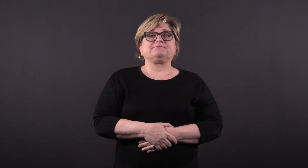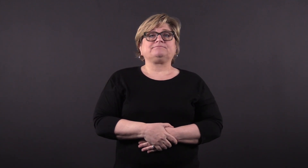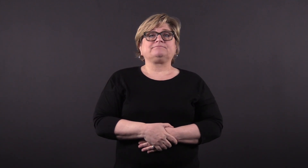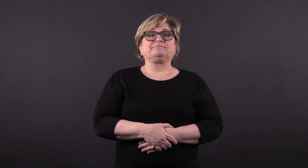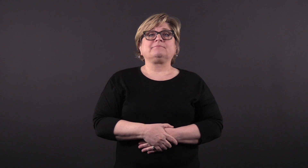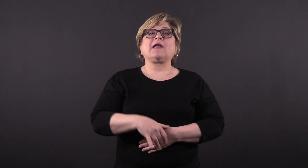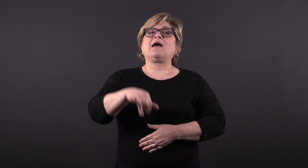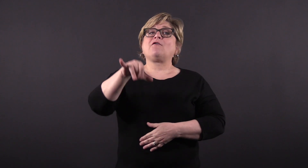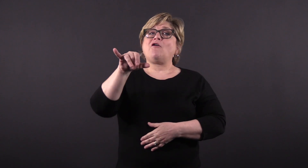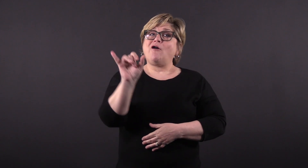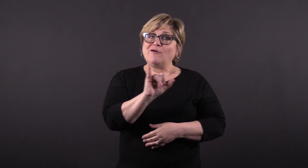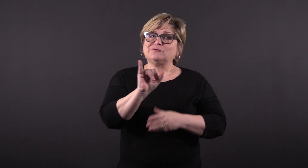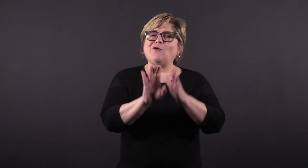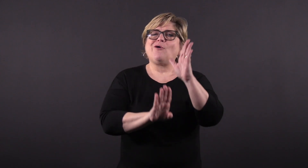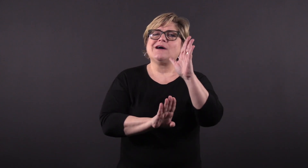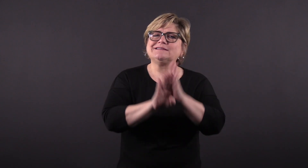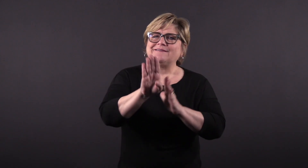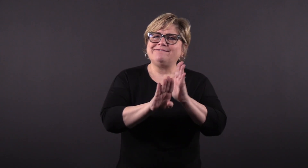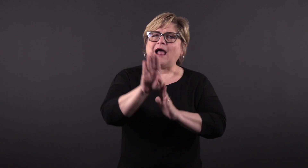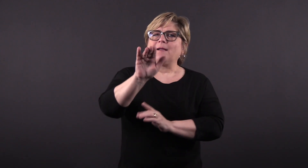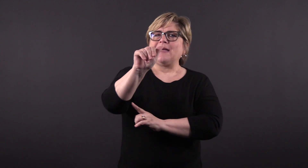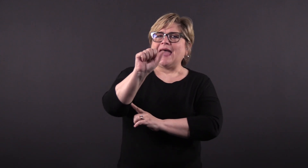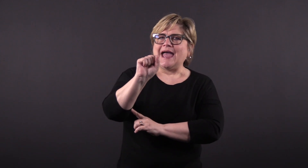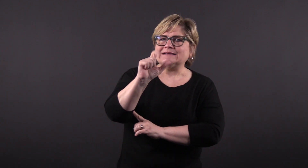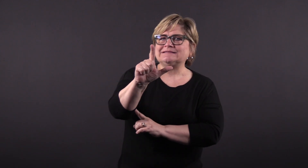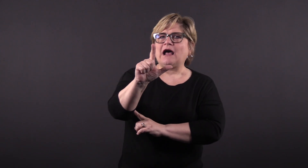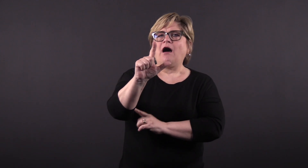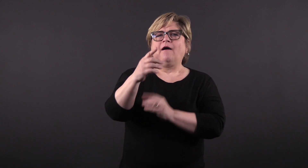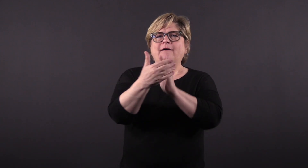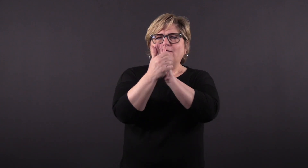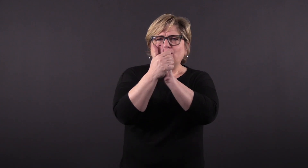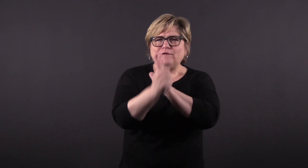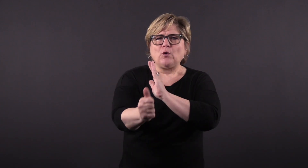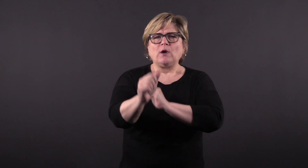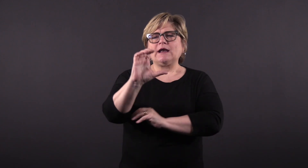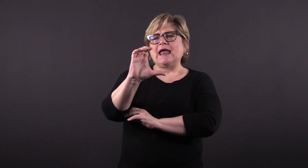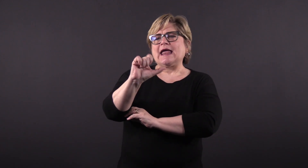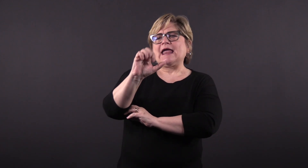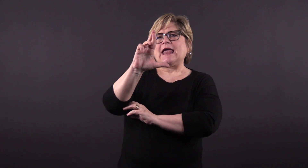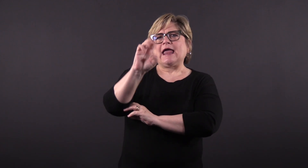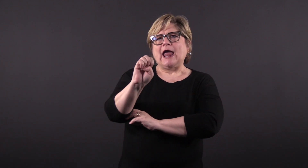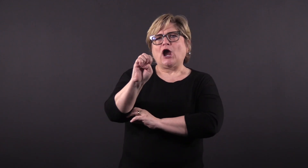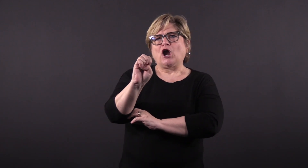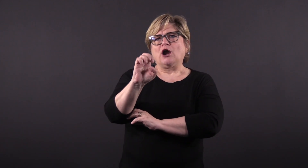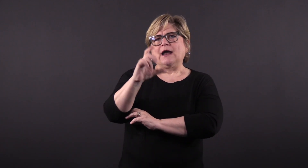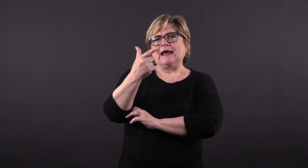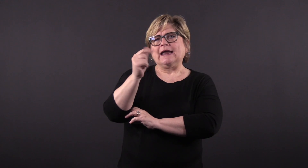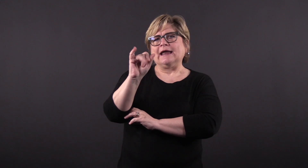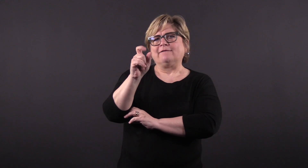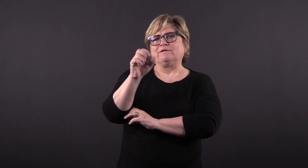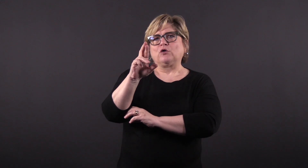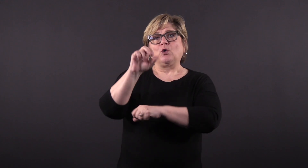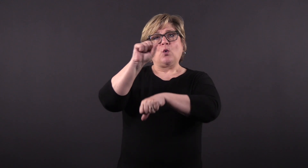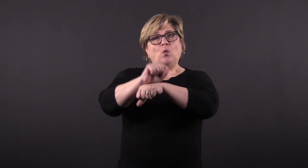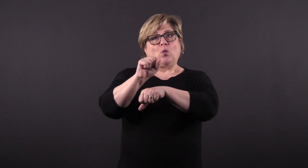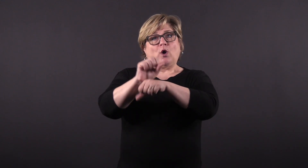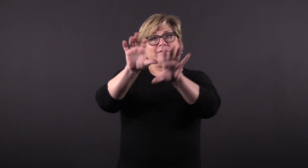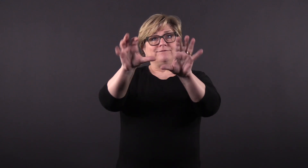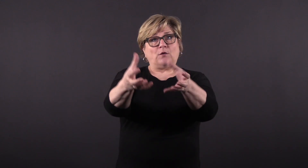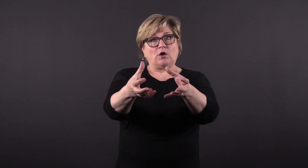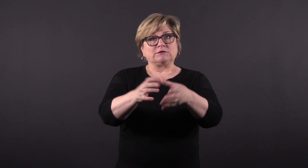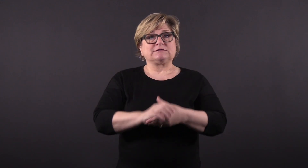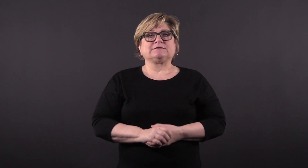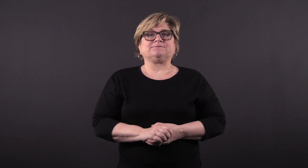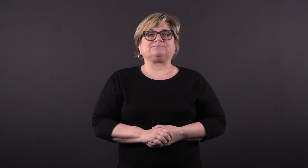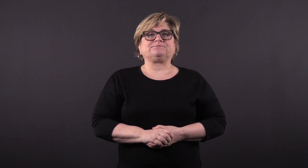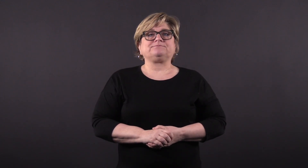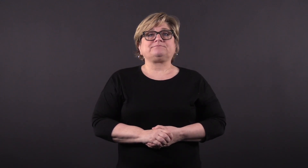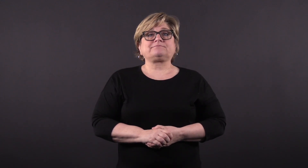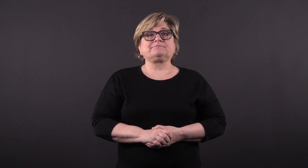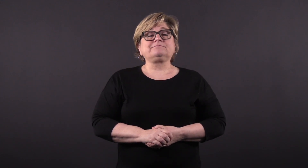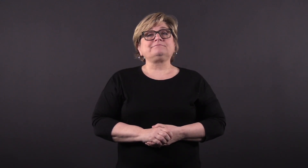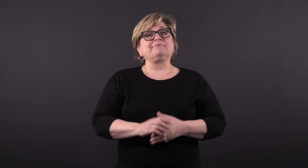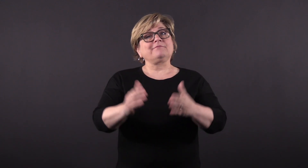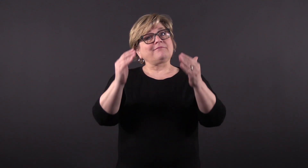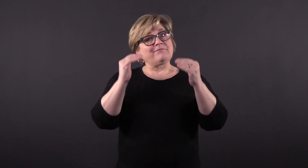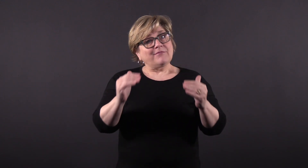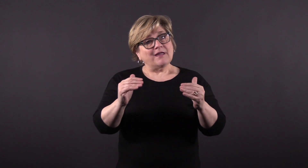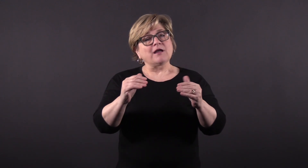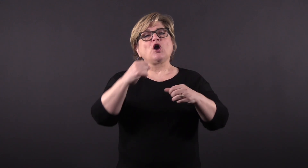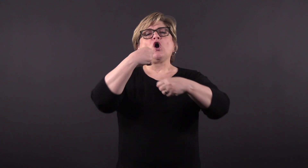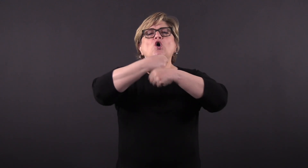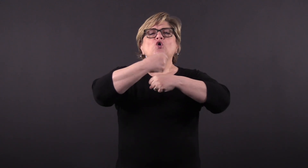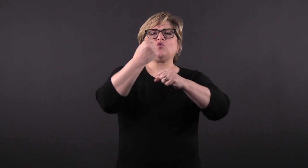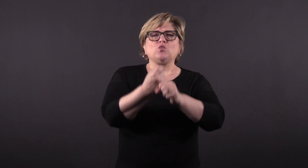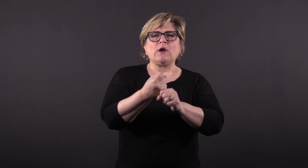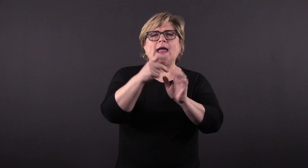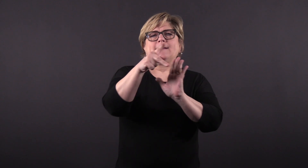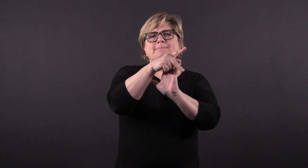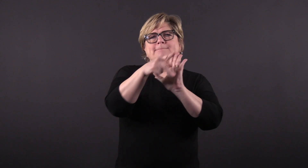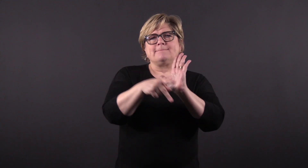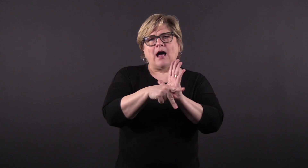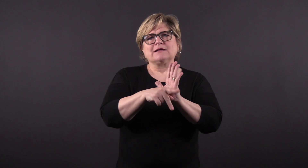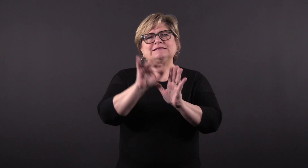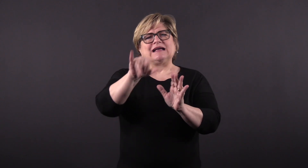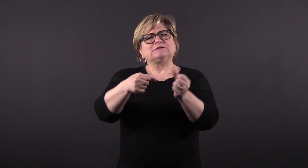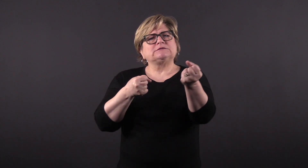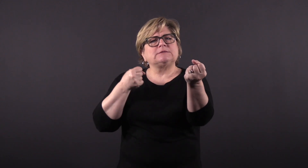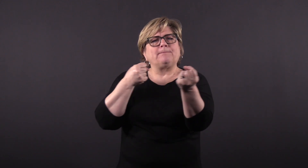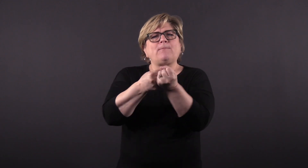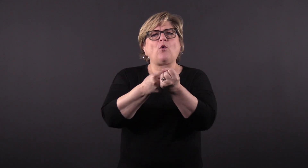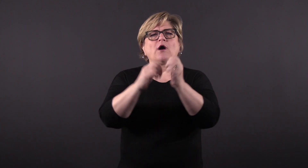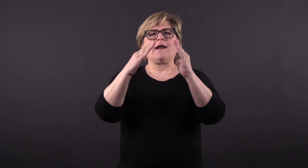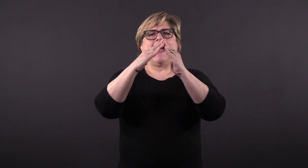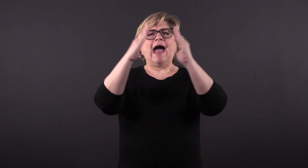Develop an ASL-fluent caregiver workforce Create policies that support housing